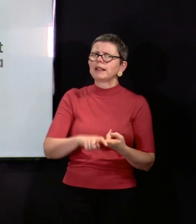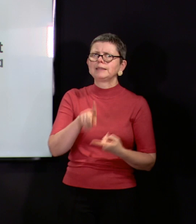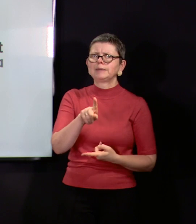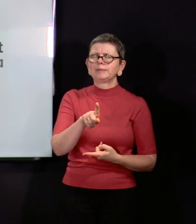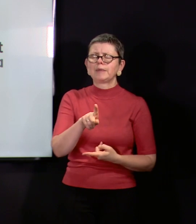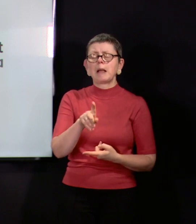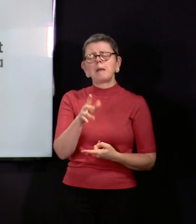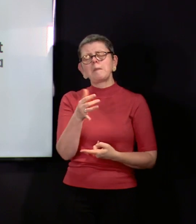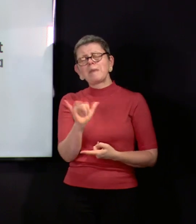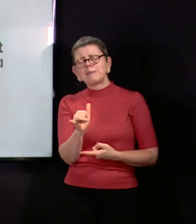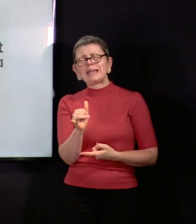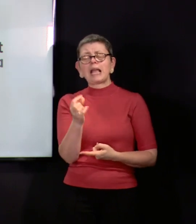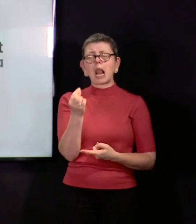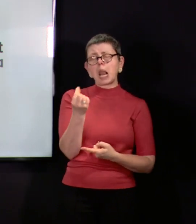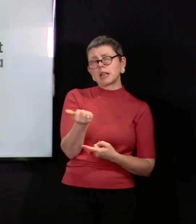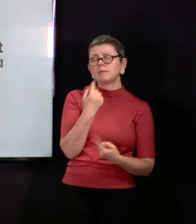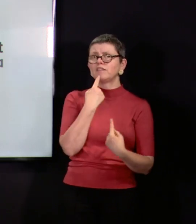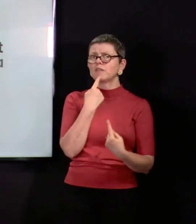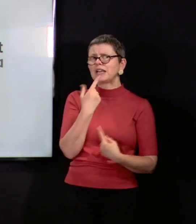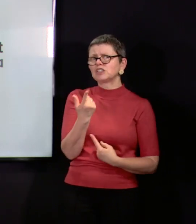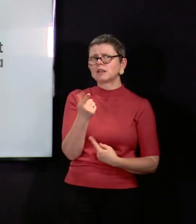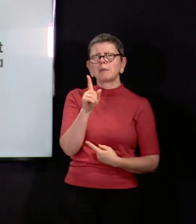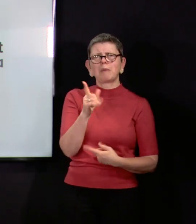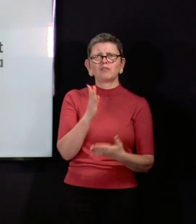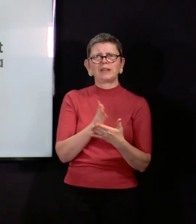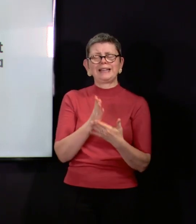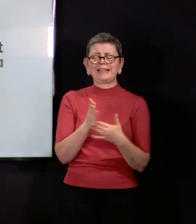may give us a little bit more information, but actually the clinical science says the